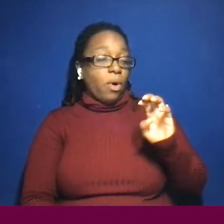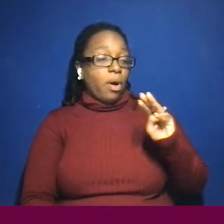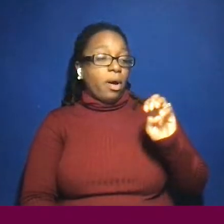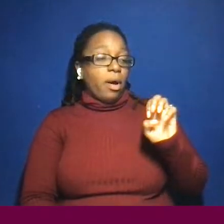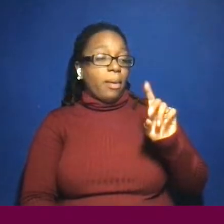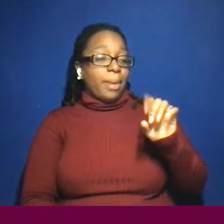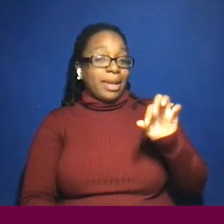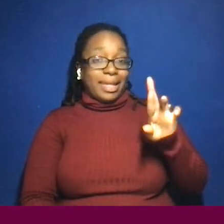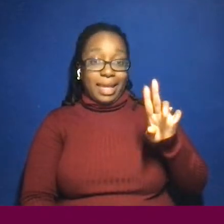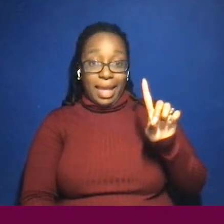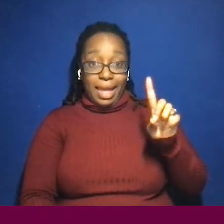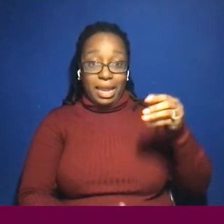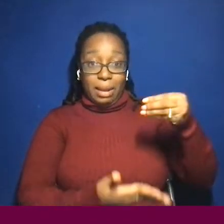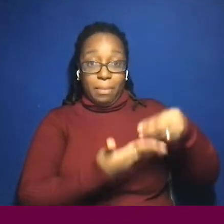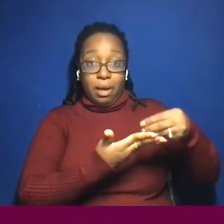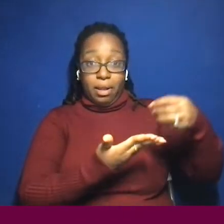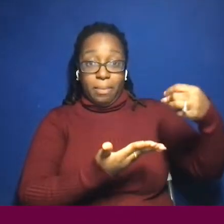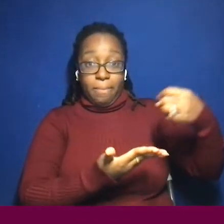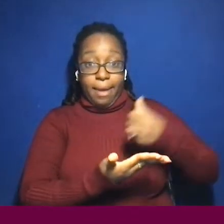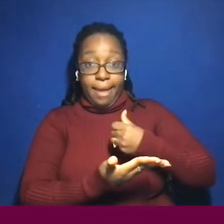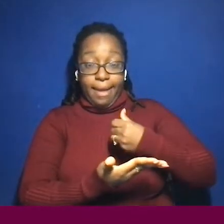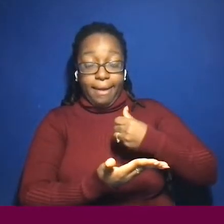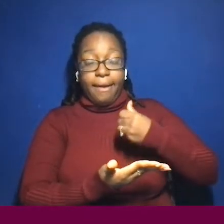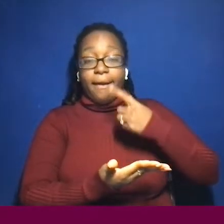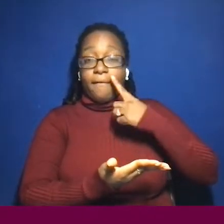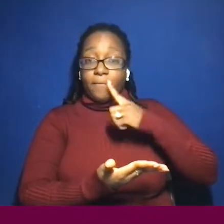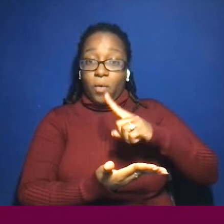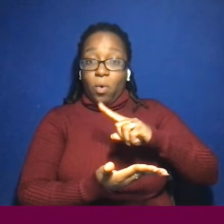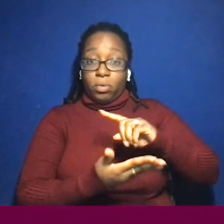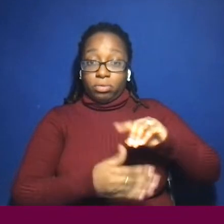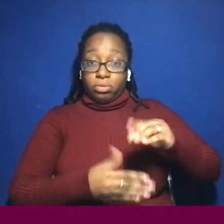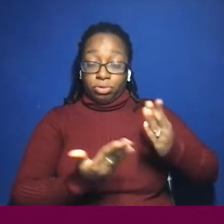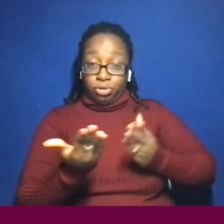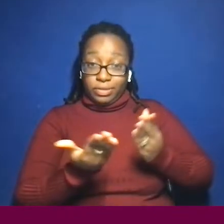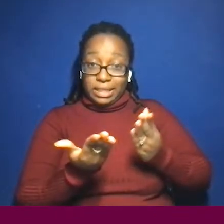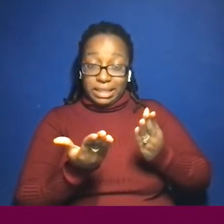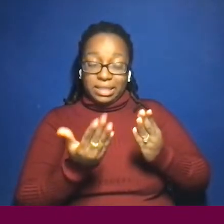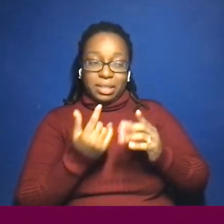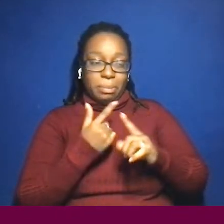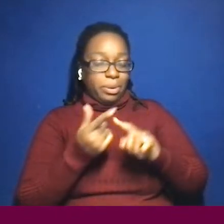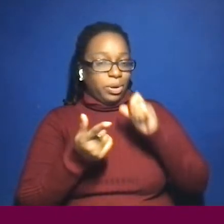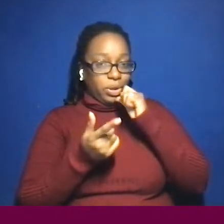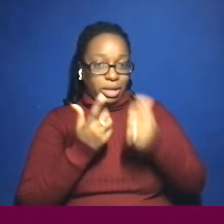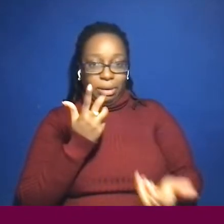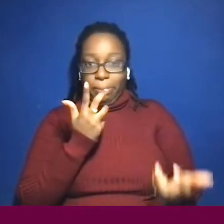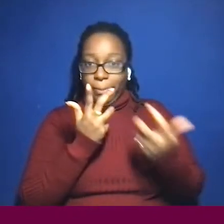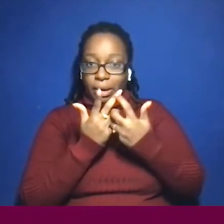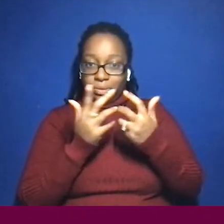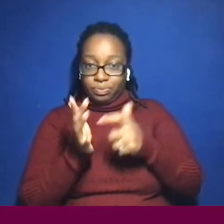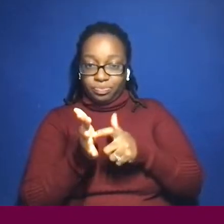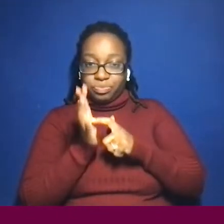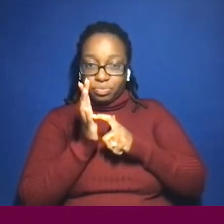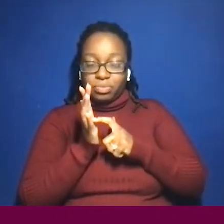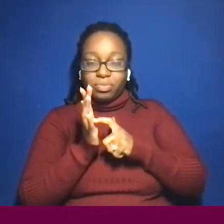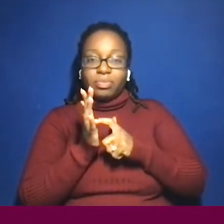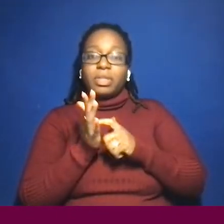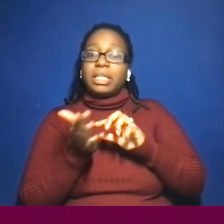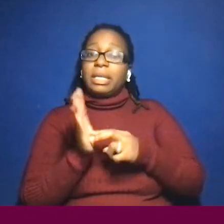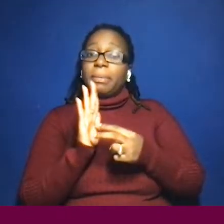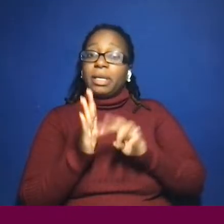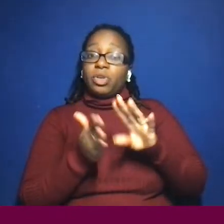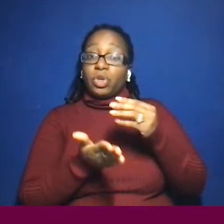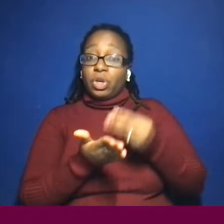and you have not met the requirements of the rule, you may not get reimbursed for the work